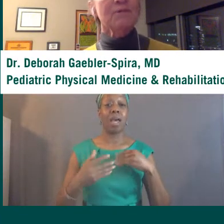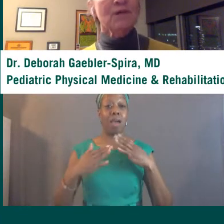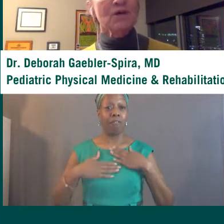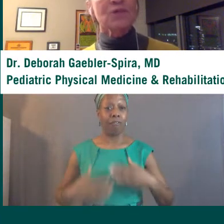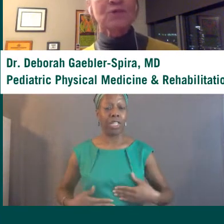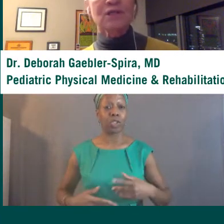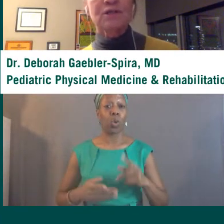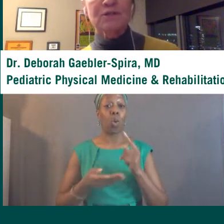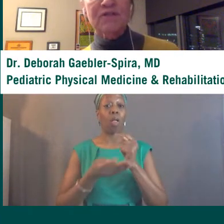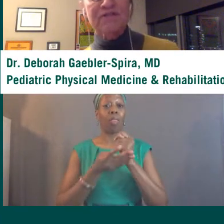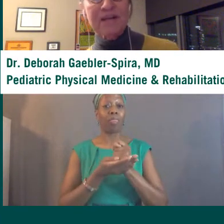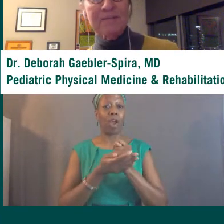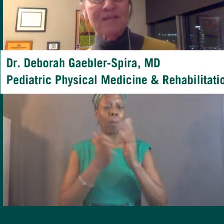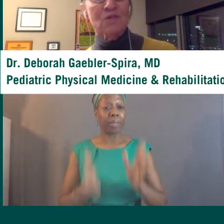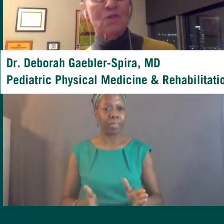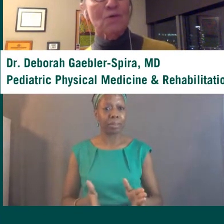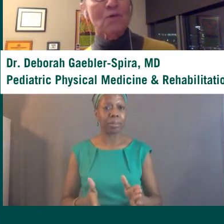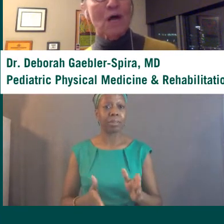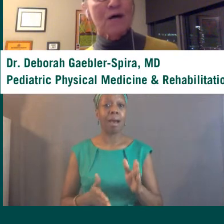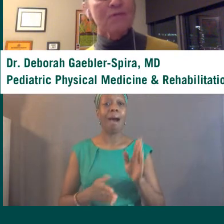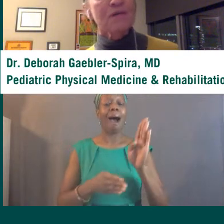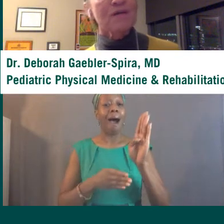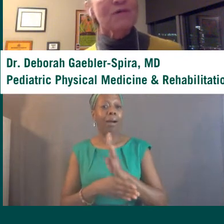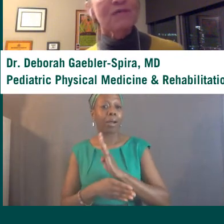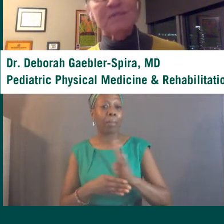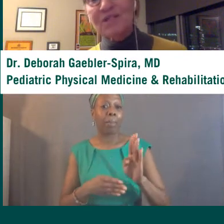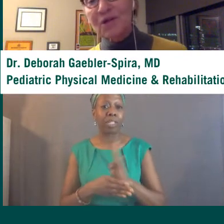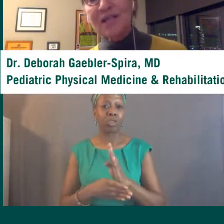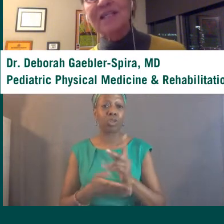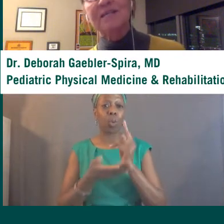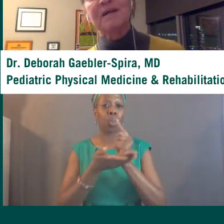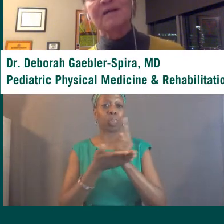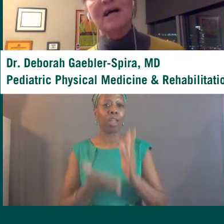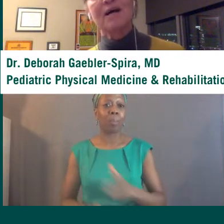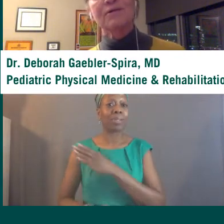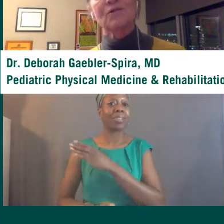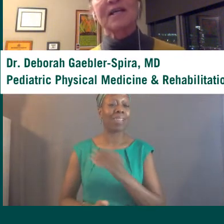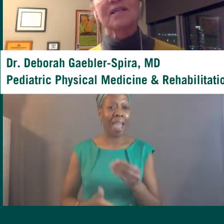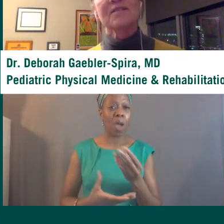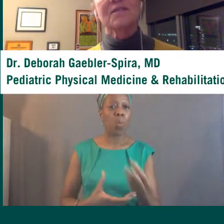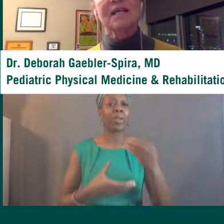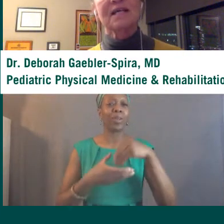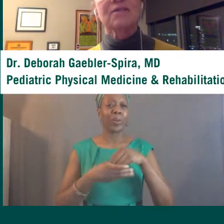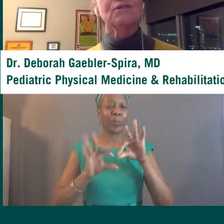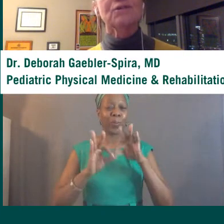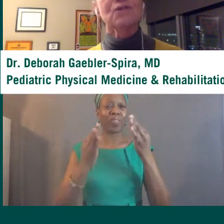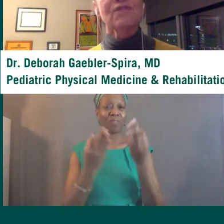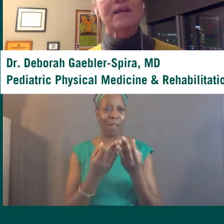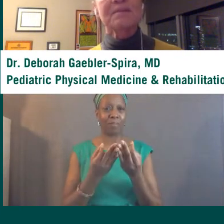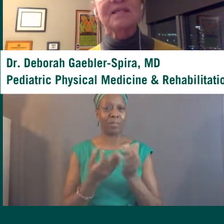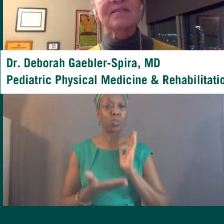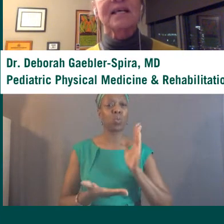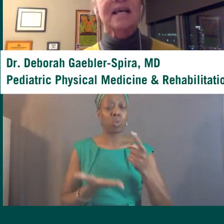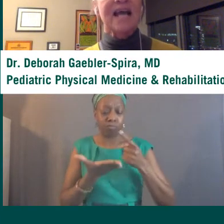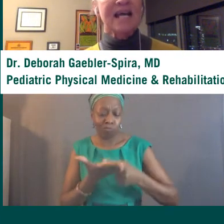but we also include the family. So, we are going to be talking about how science includes families.